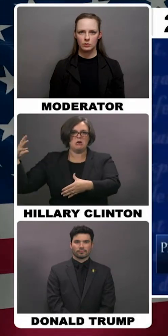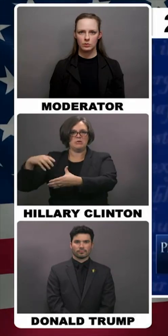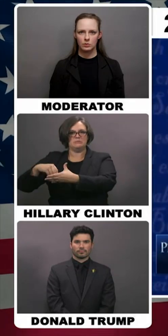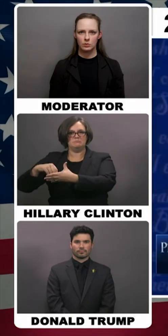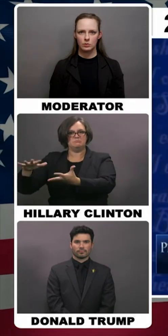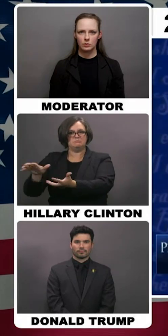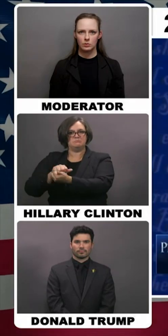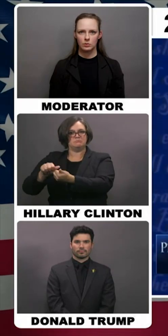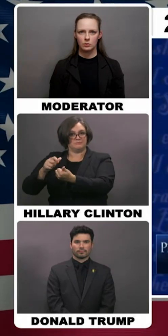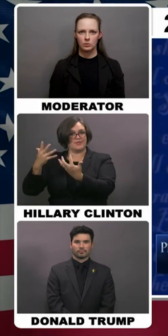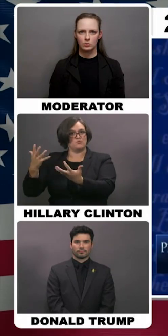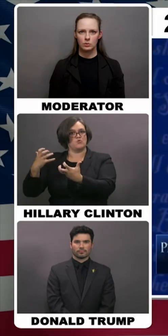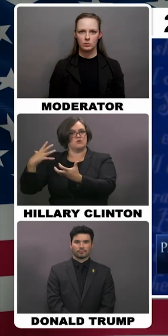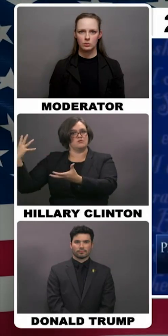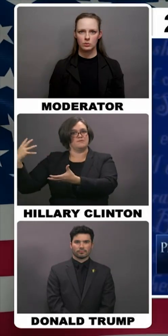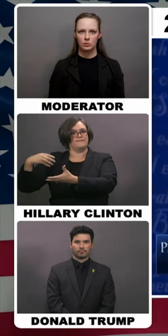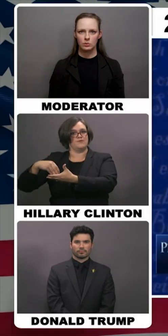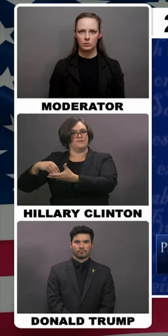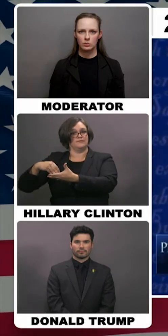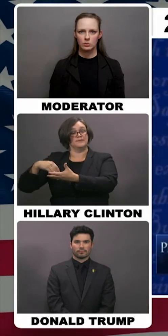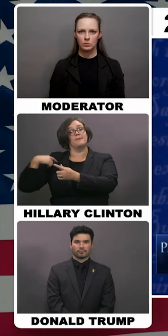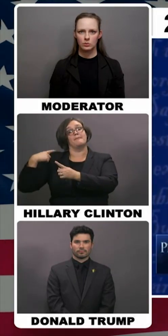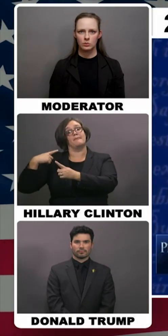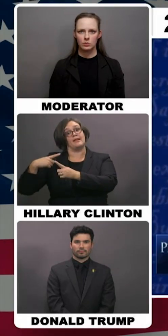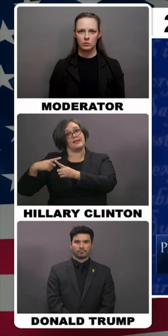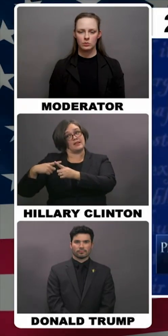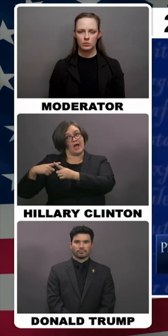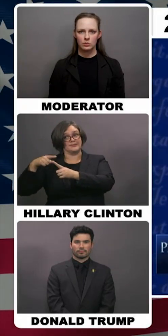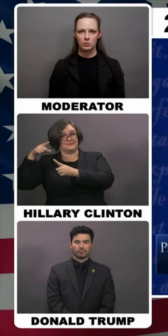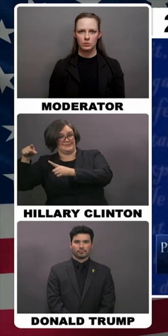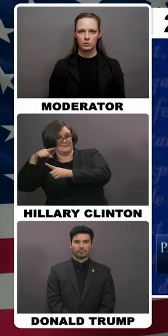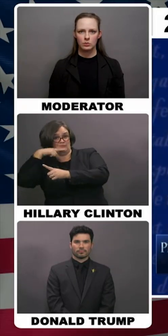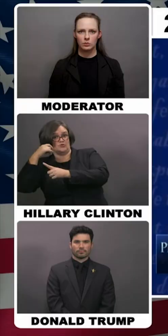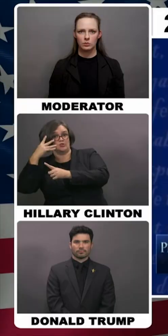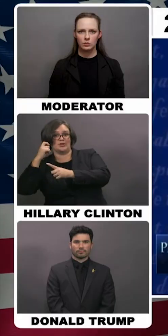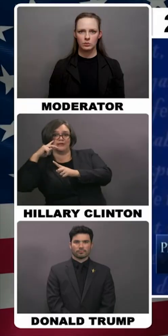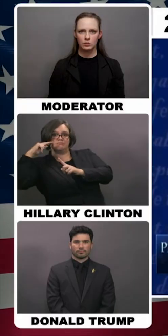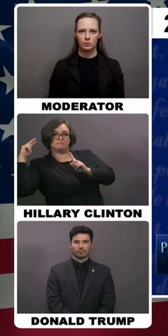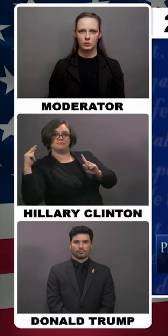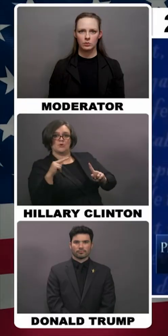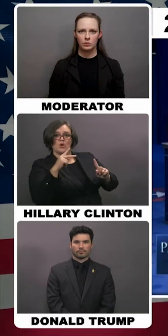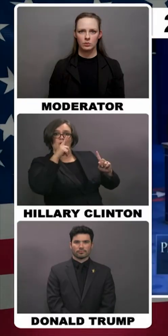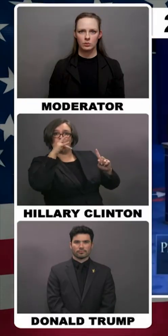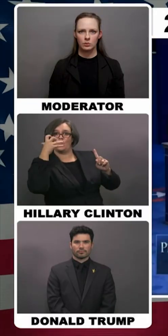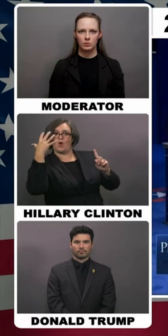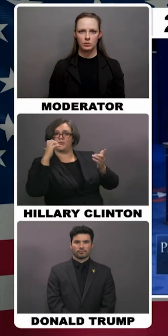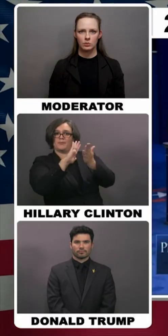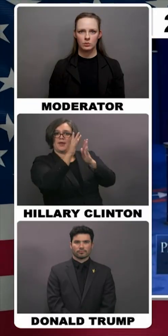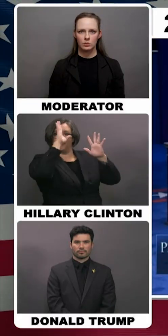and they've also decided who they wanna see become president of the United States too. And it's not me. I've stood up to Russia,